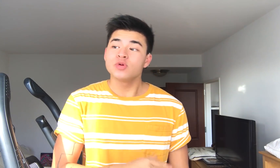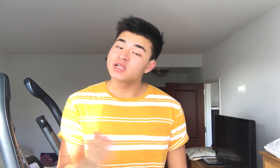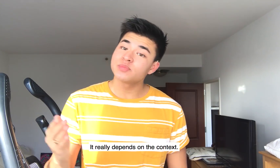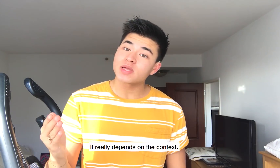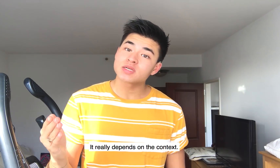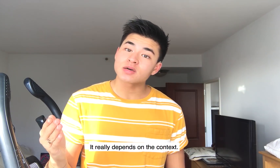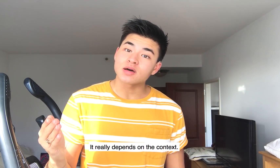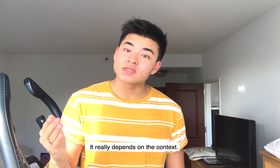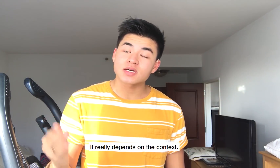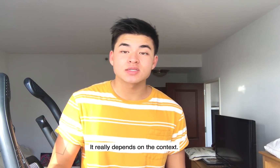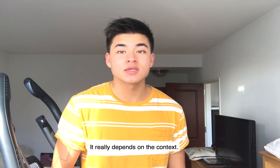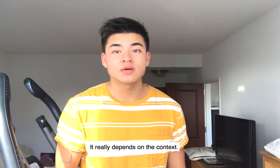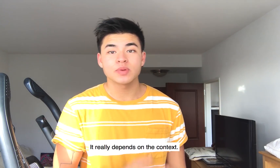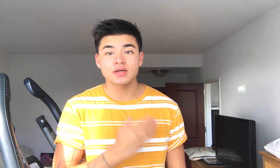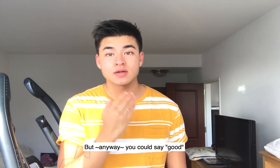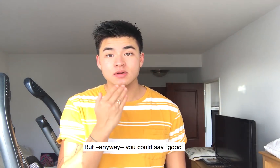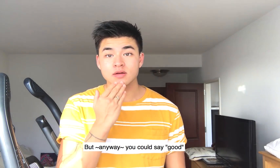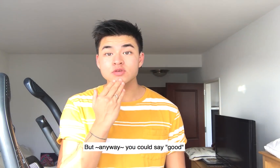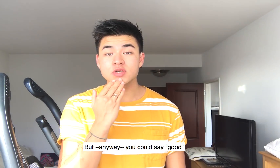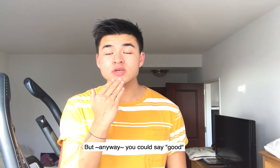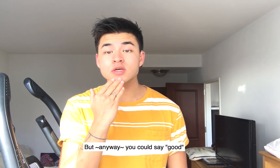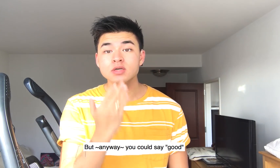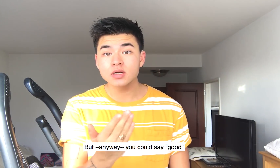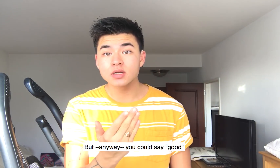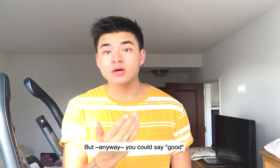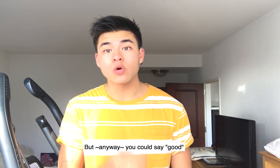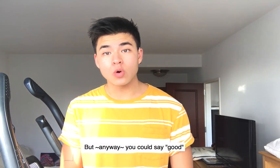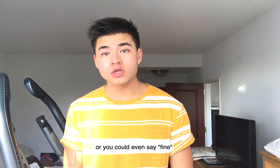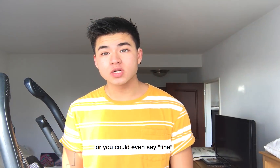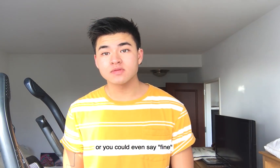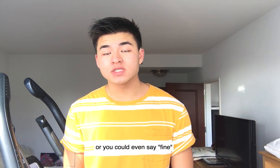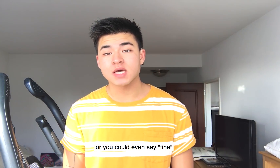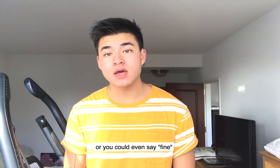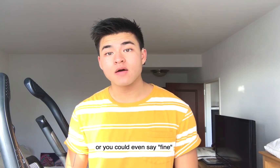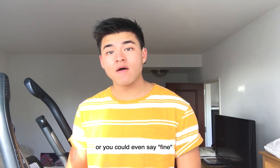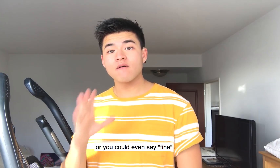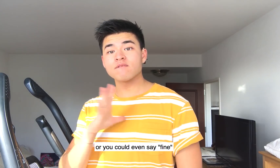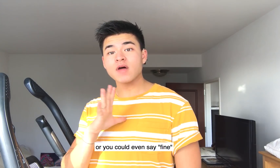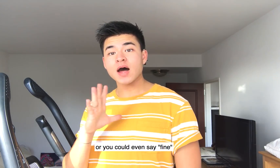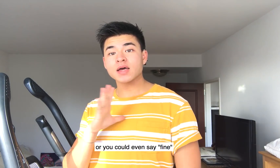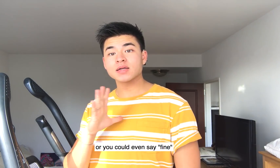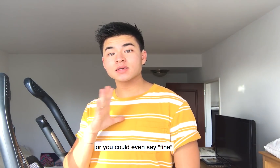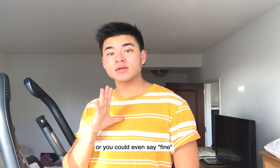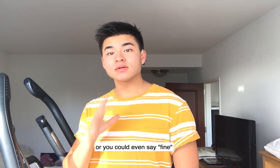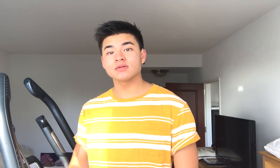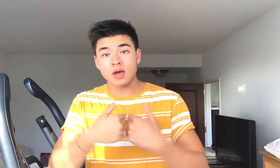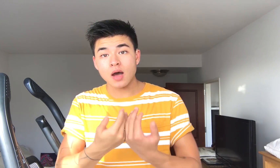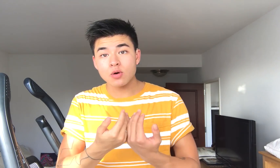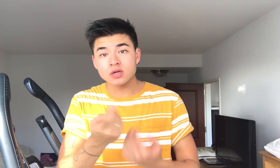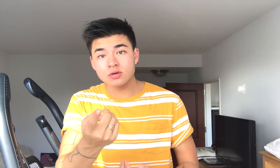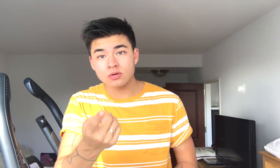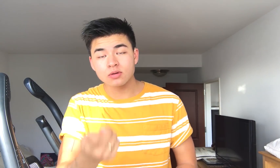really depends on the context, but you can say good or you could even say Fine. So, how are you?